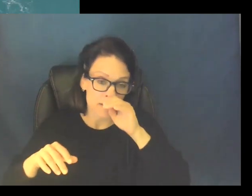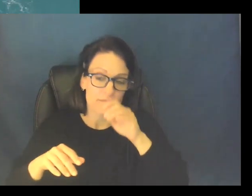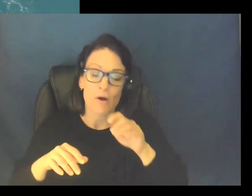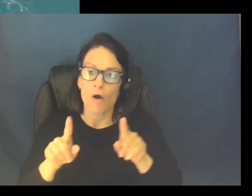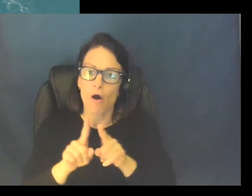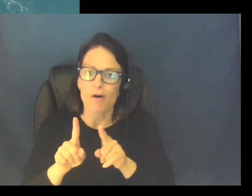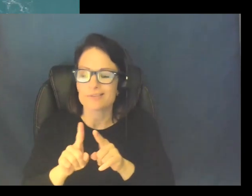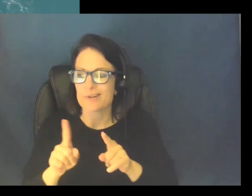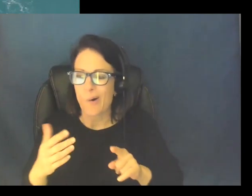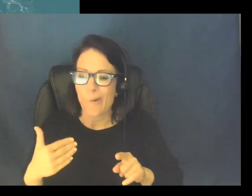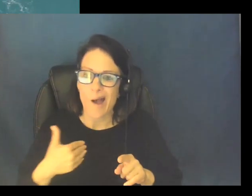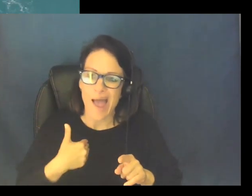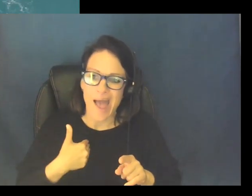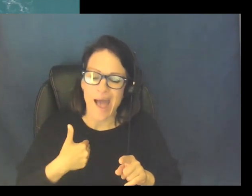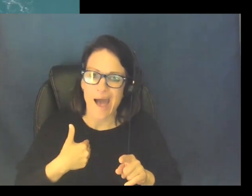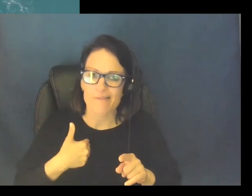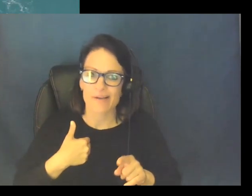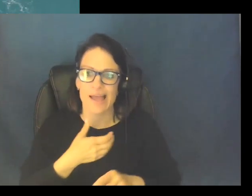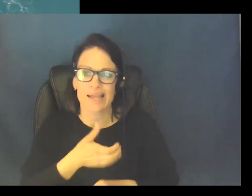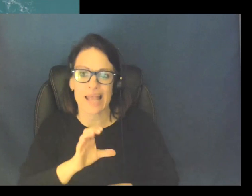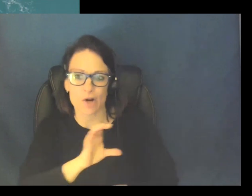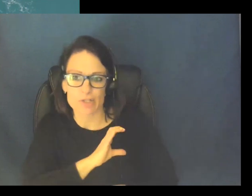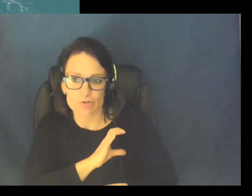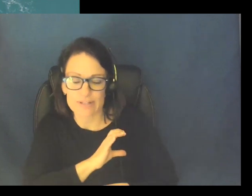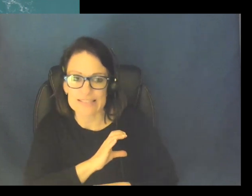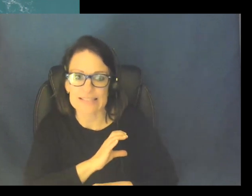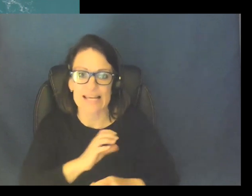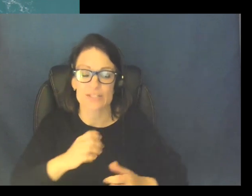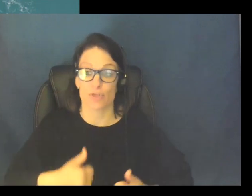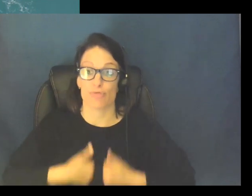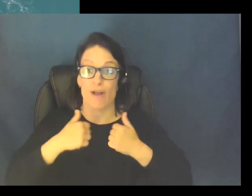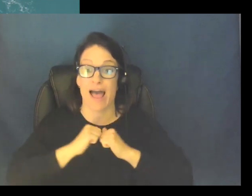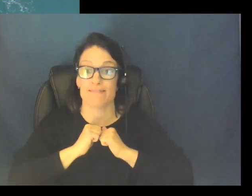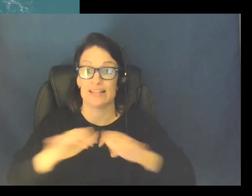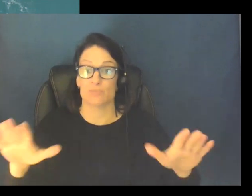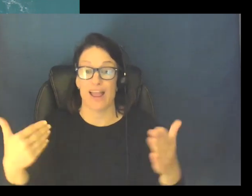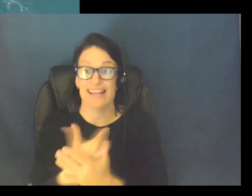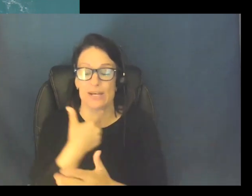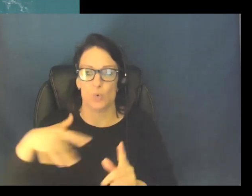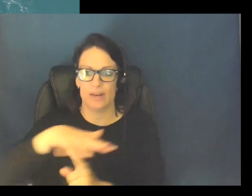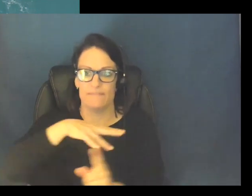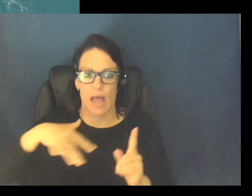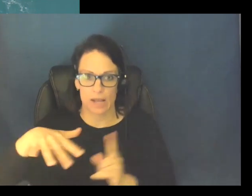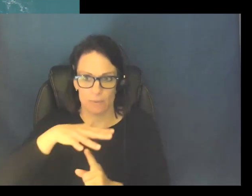: Thanks, Brittany. Connor McKienre. # y.